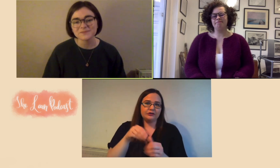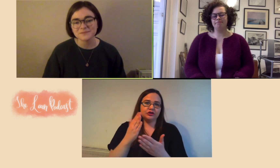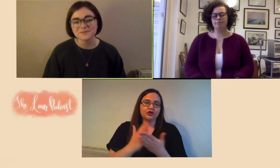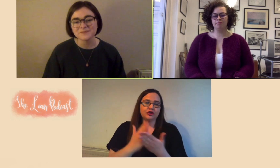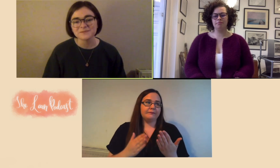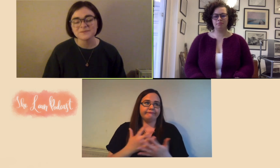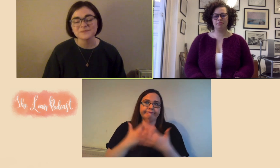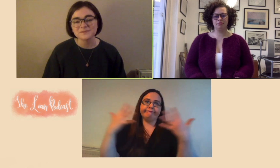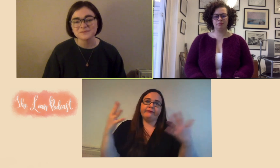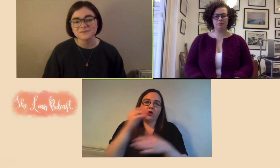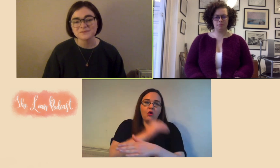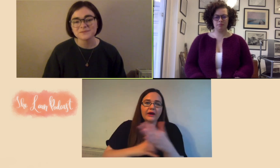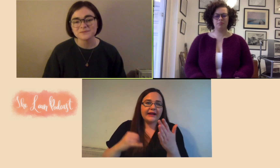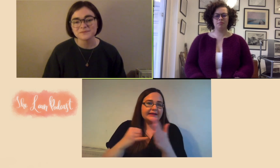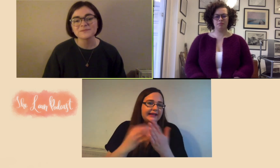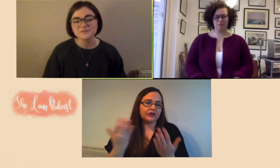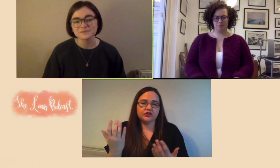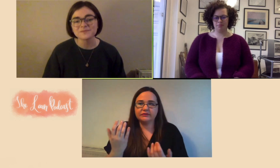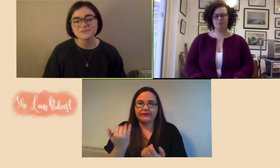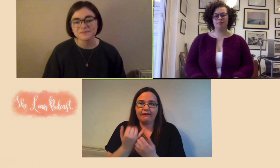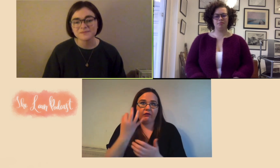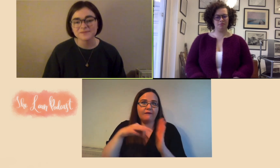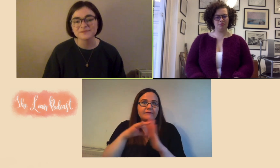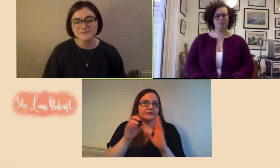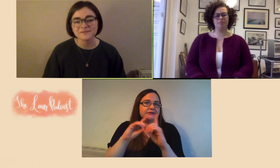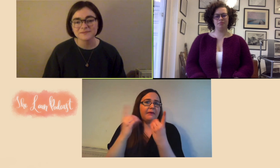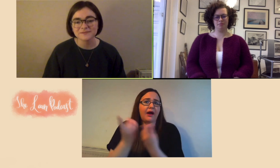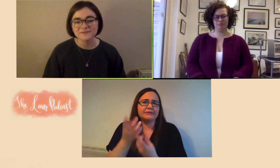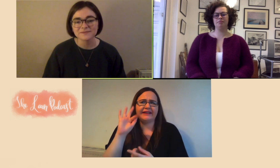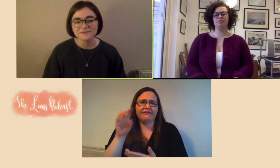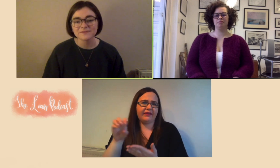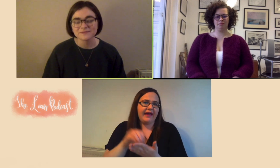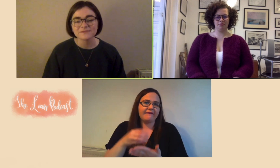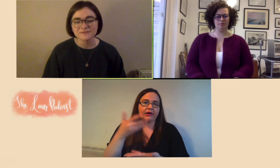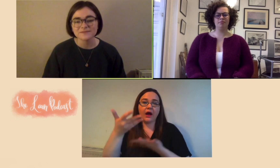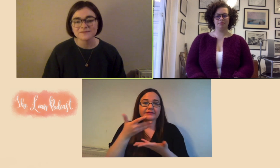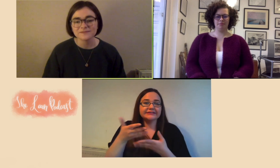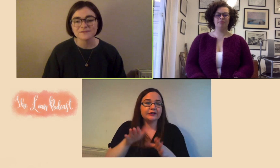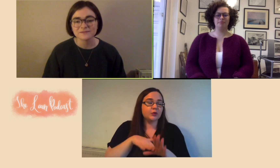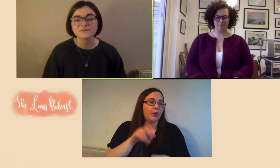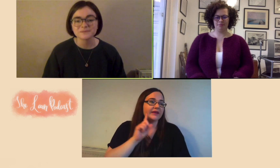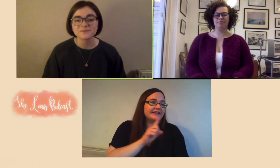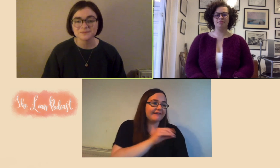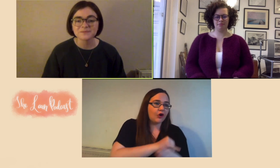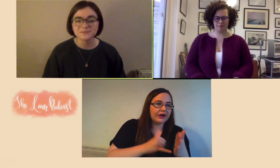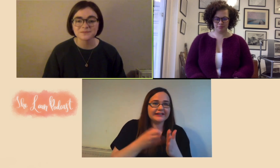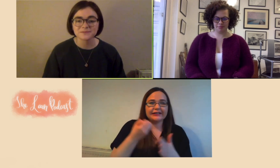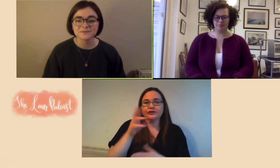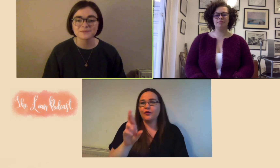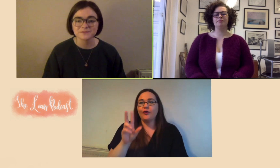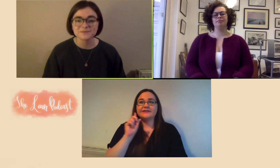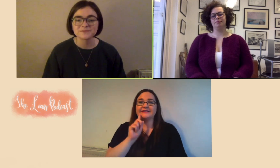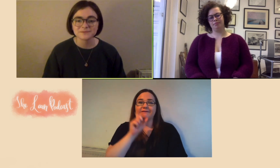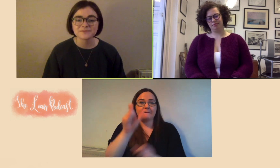you know, and I do want to sign, it's not always possible especially in some large organizations like for example, at government department